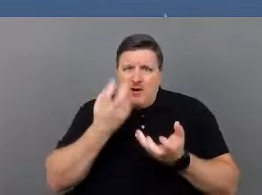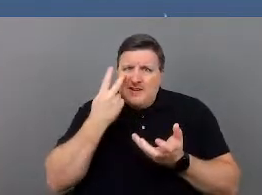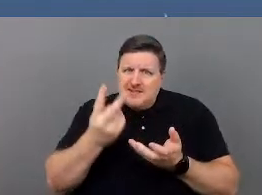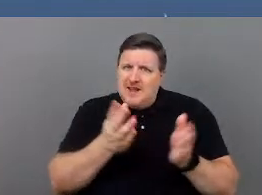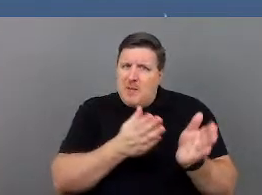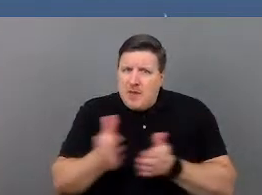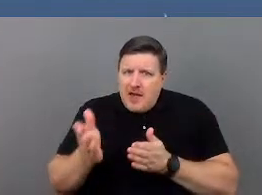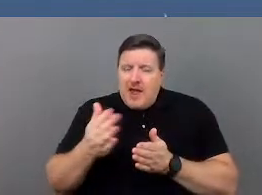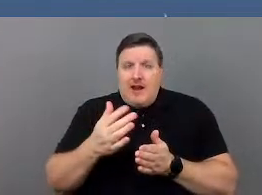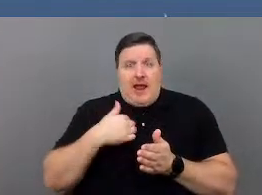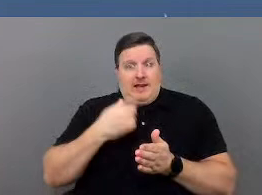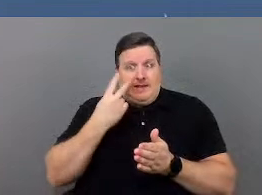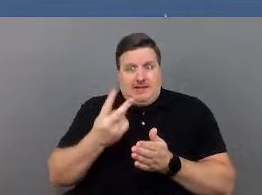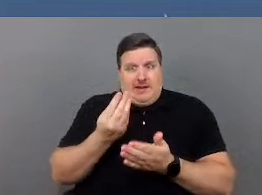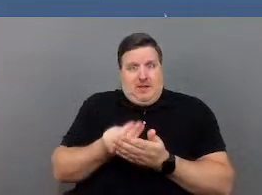THE POLICE DEPARTMENT AND THEN PEOPLE WON'T BE AFRAID --